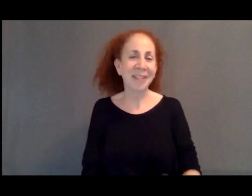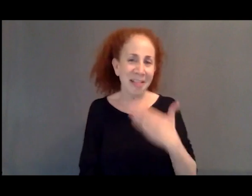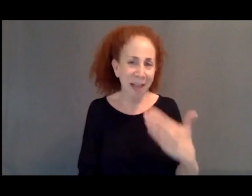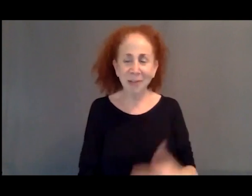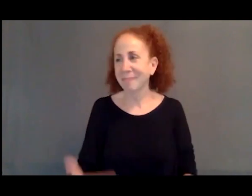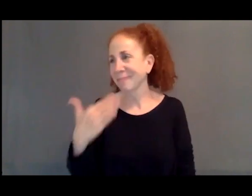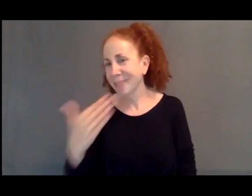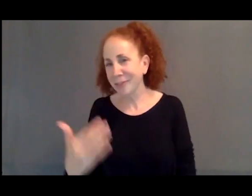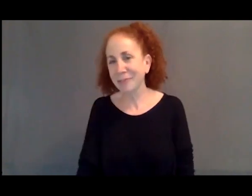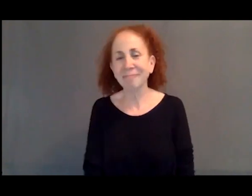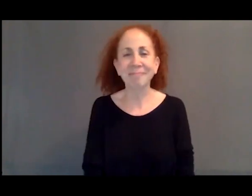Thanks, Jo.